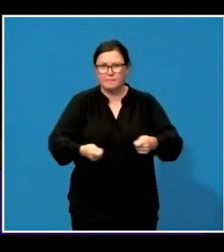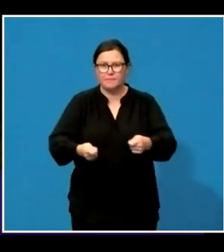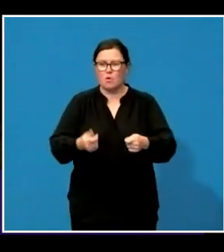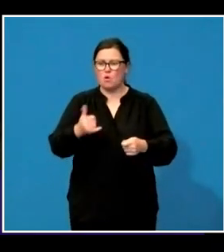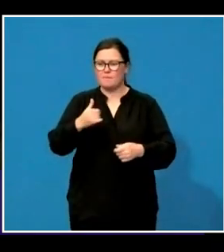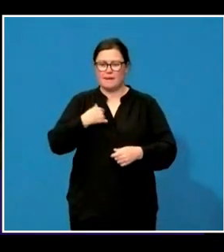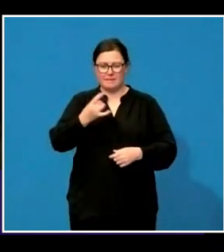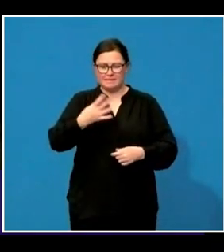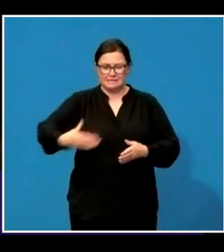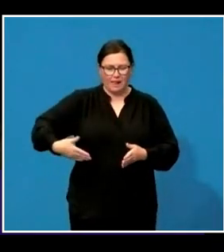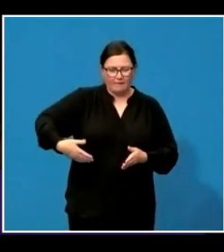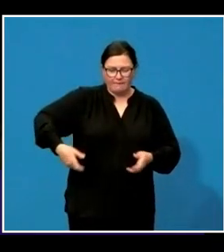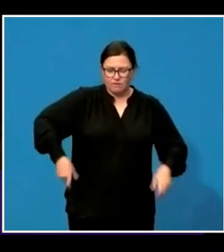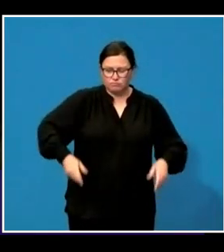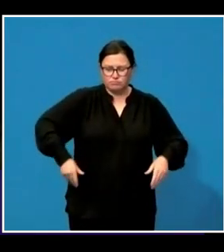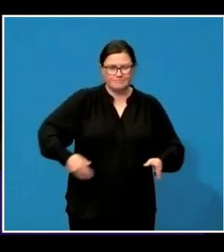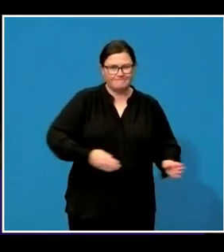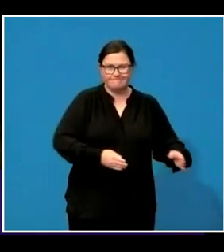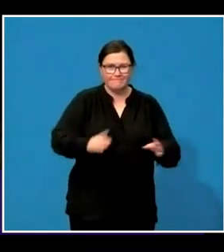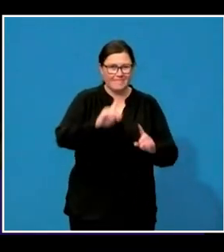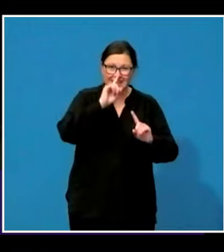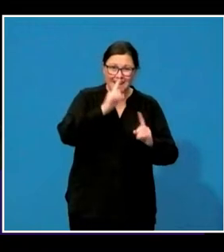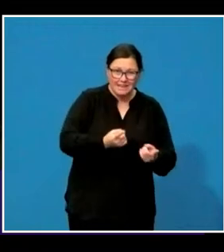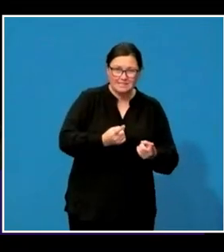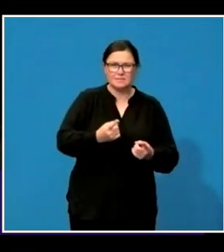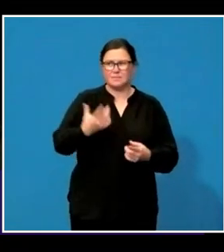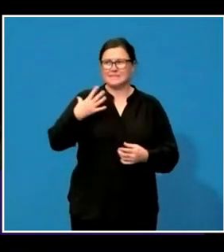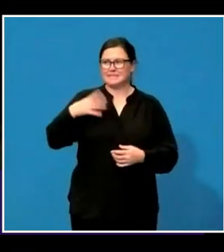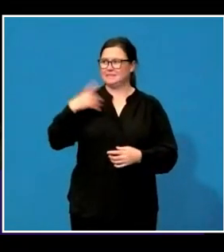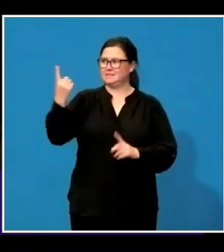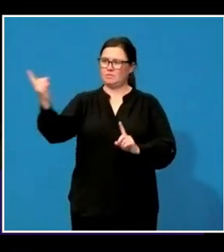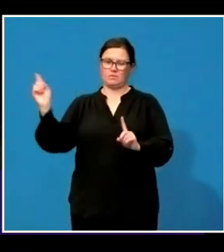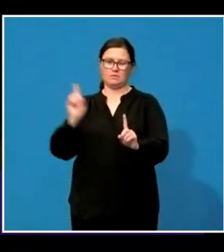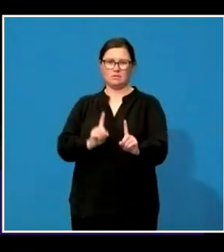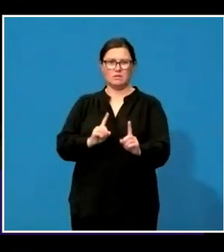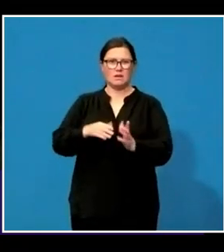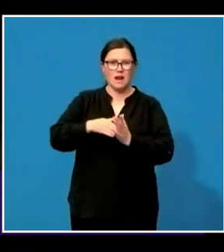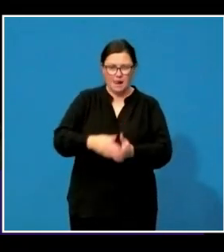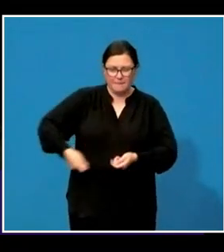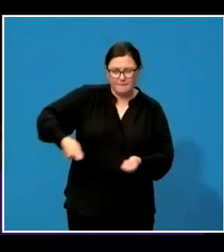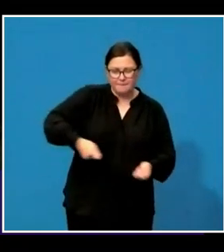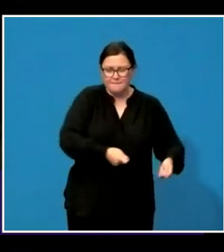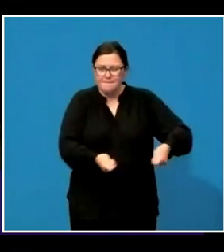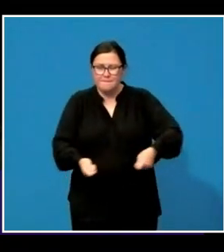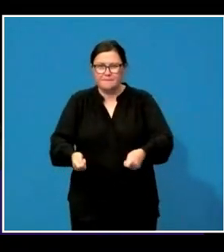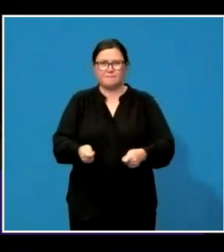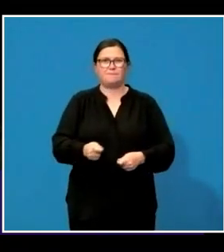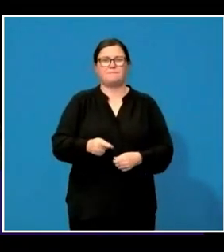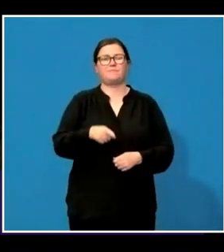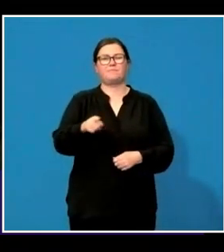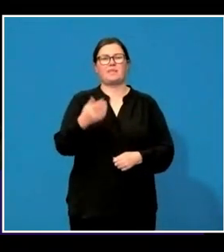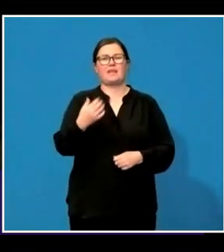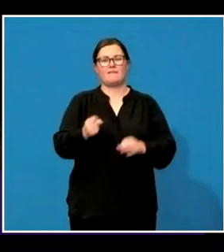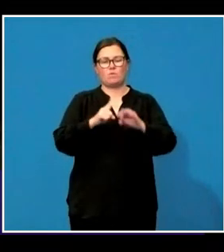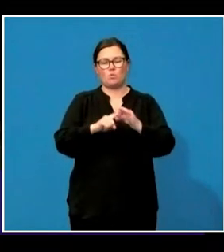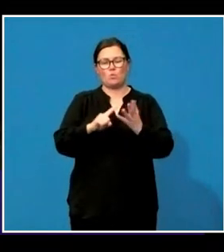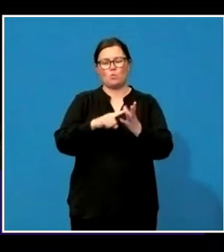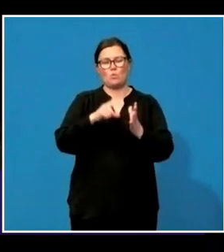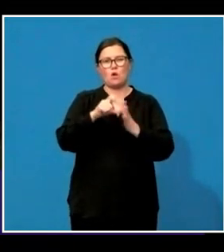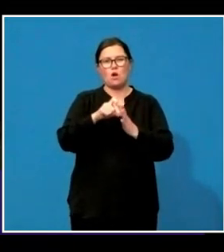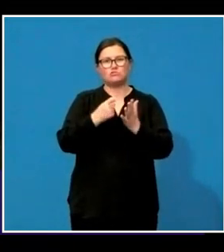He has quadriplegia, and, to that extent, there are other conditions that he has,